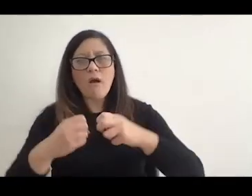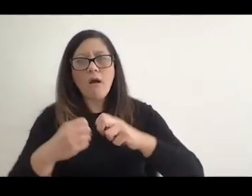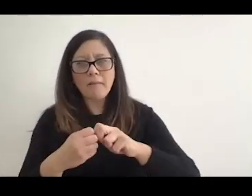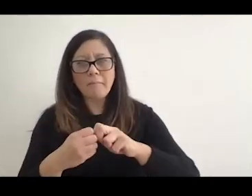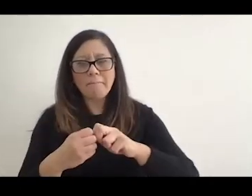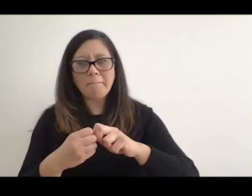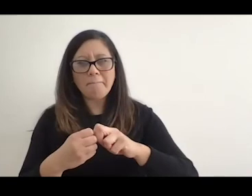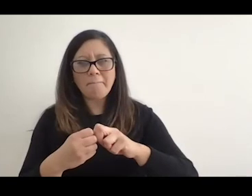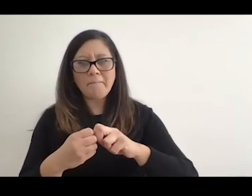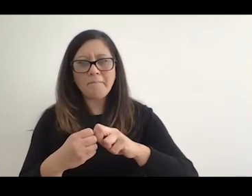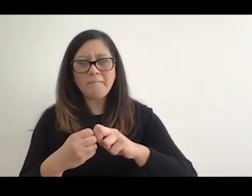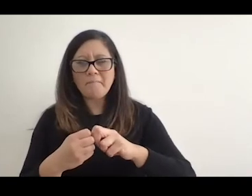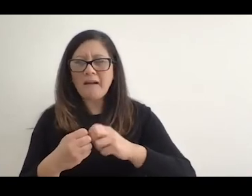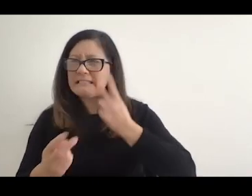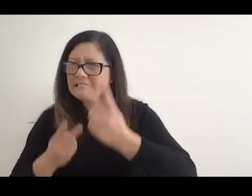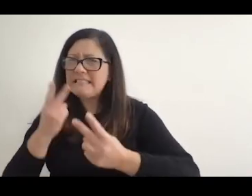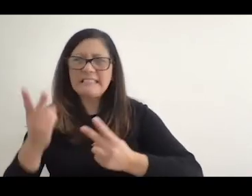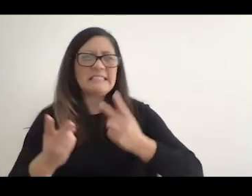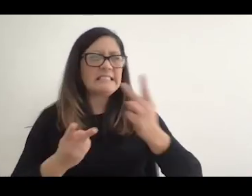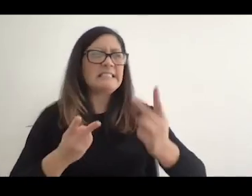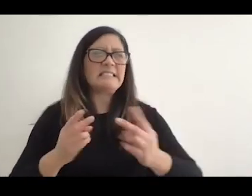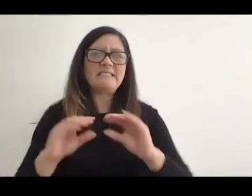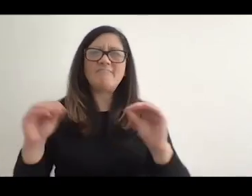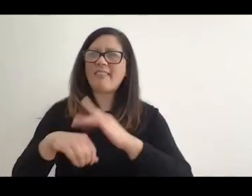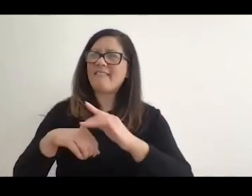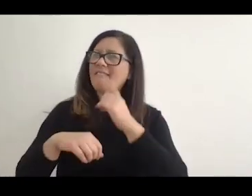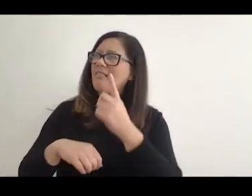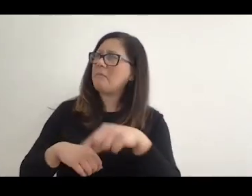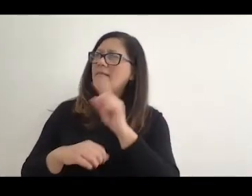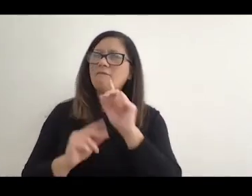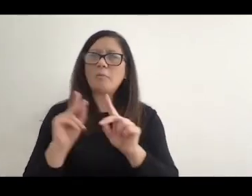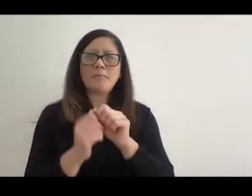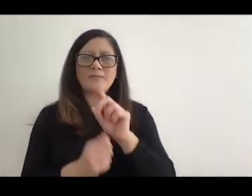problem because I just thought I couldn't believe that this is this way and.